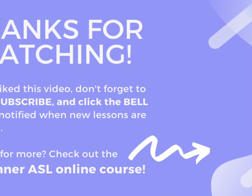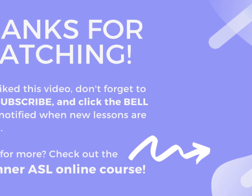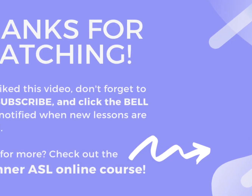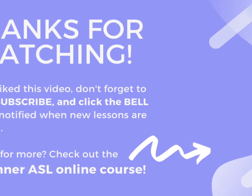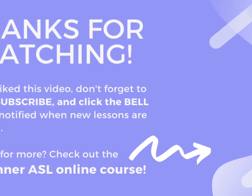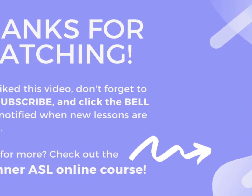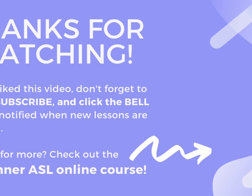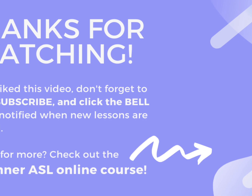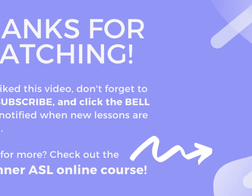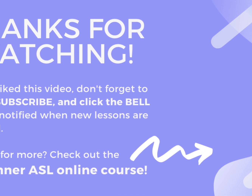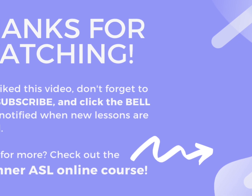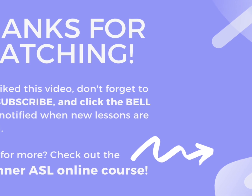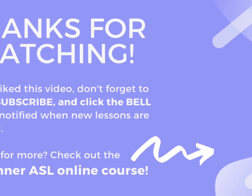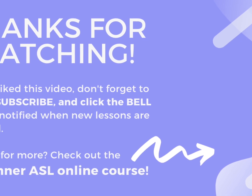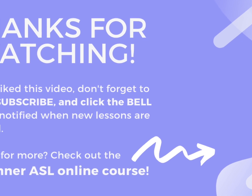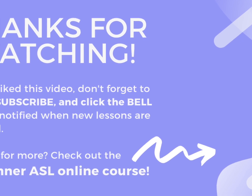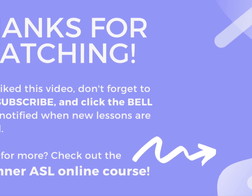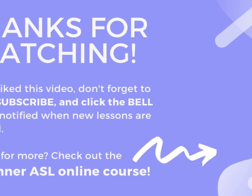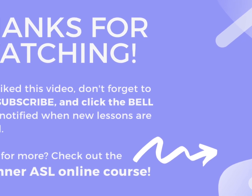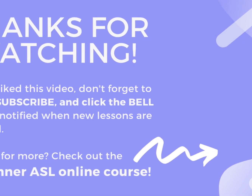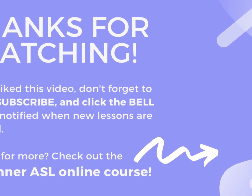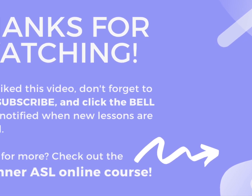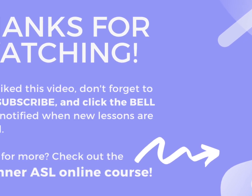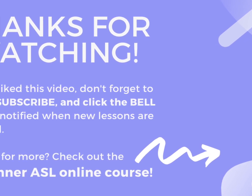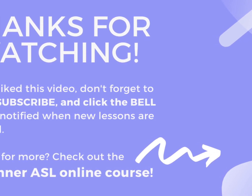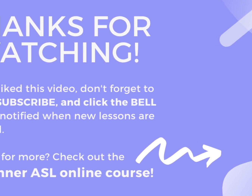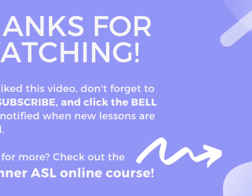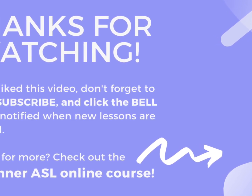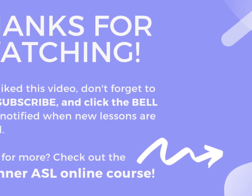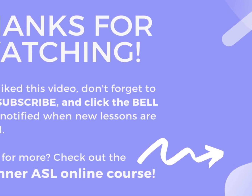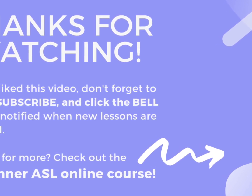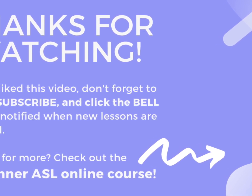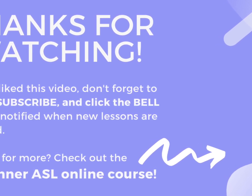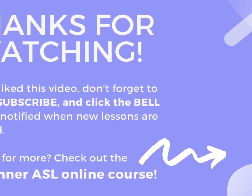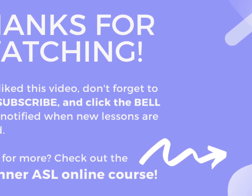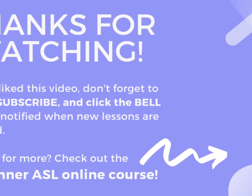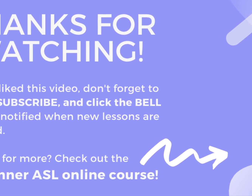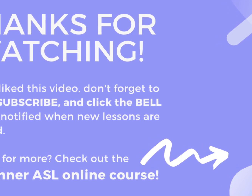Thank you for watching! If you like this video, don't forget to LIKE, subscribe, and click the bell.